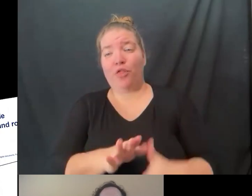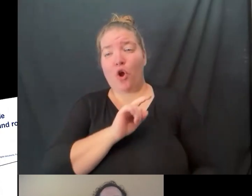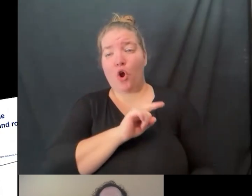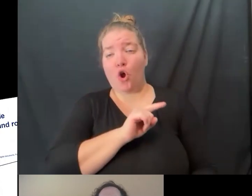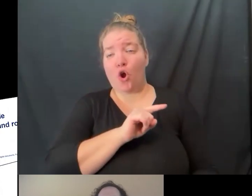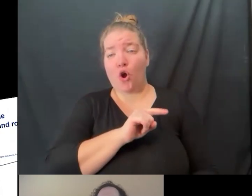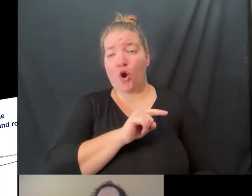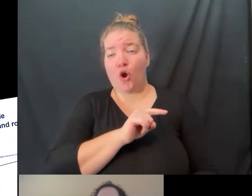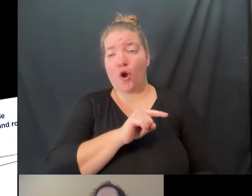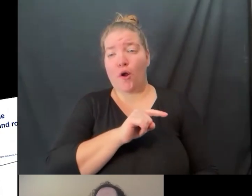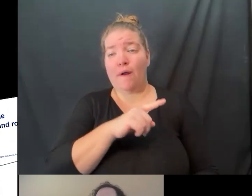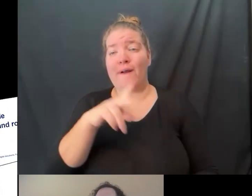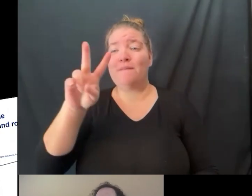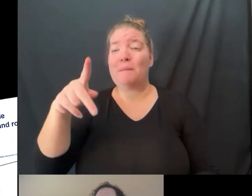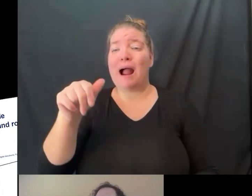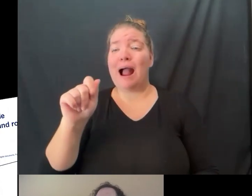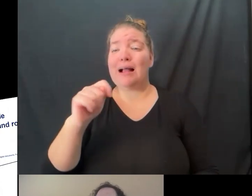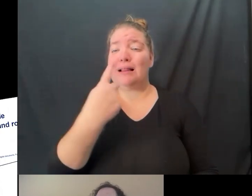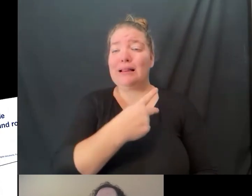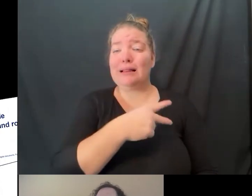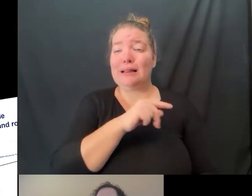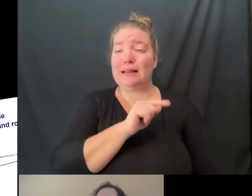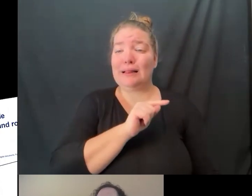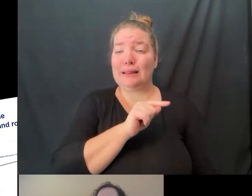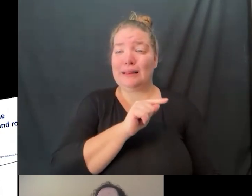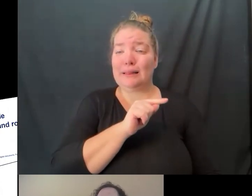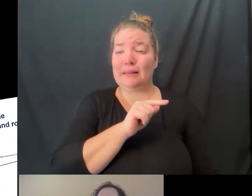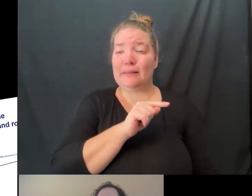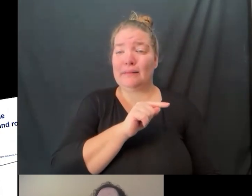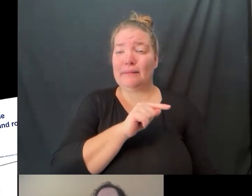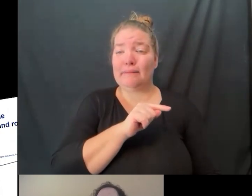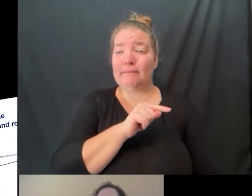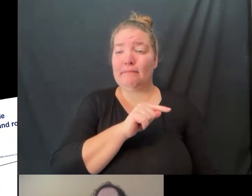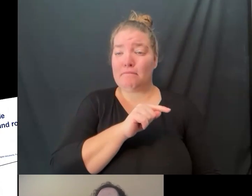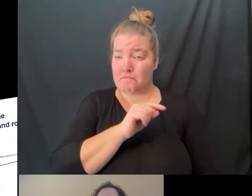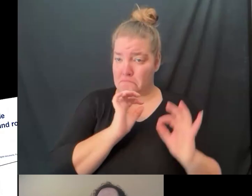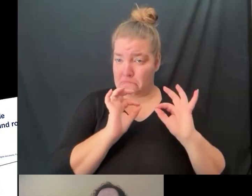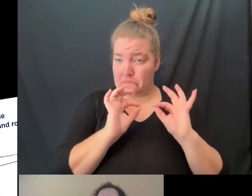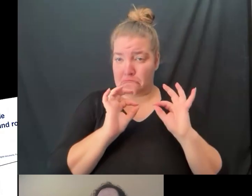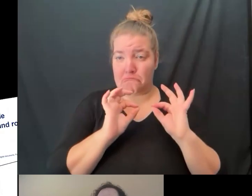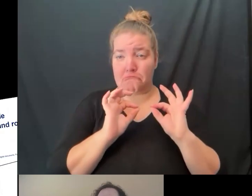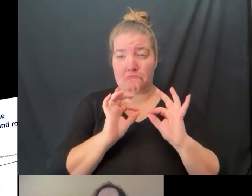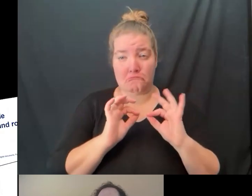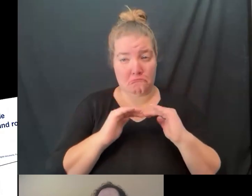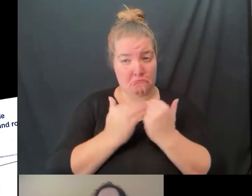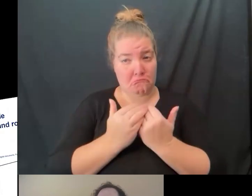V-P-A-Ts done by a third party service provider, saying that the vendor's product is accessible and meeting all